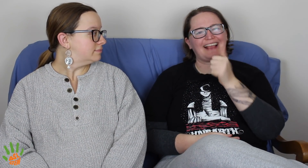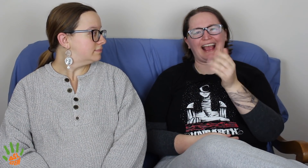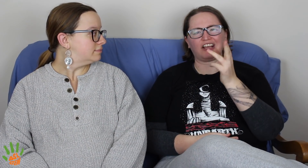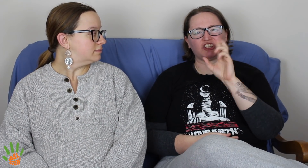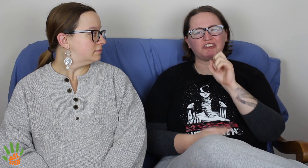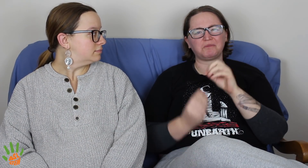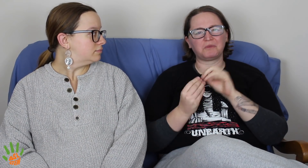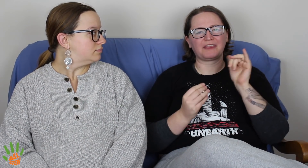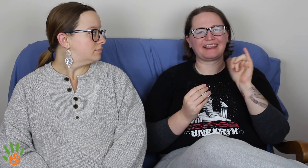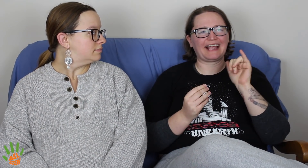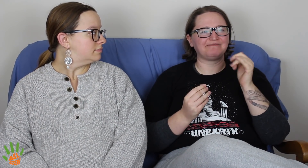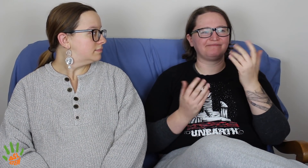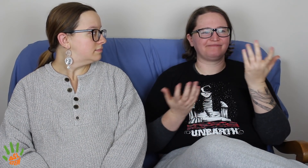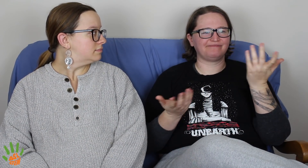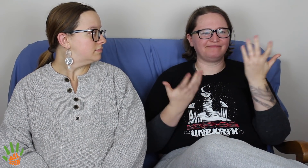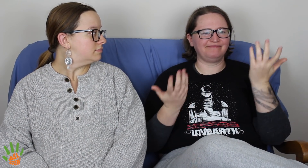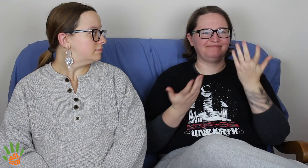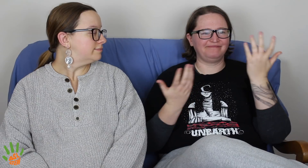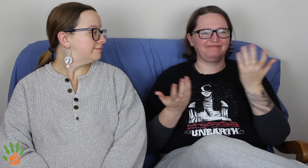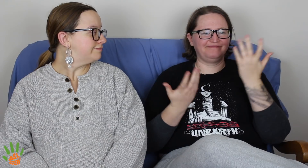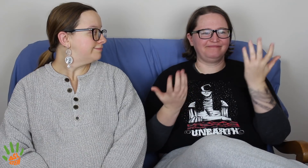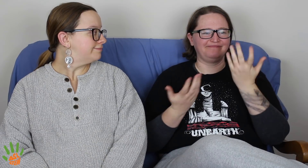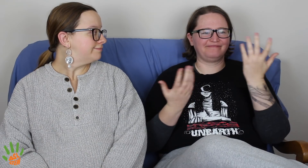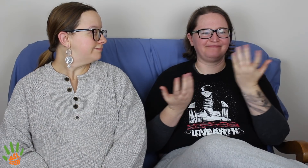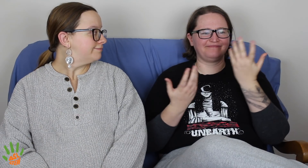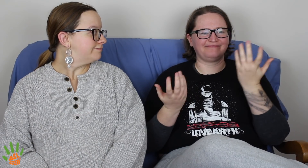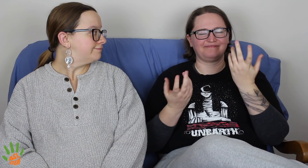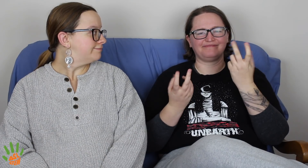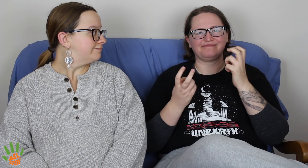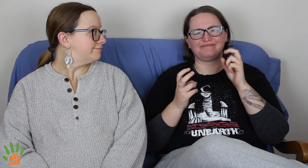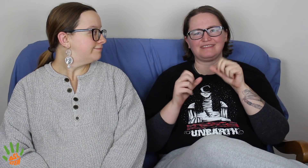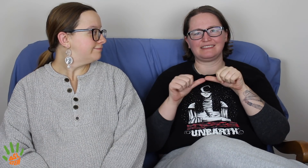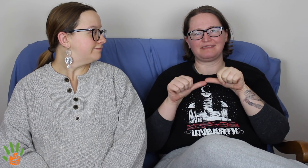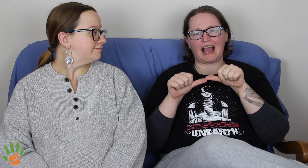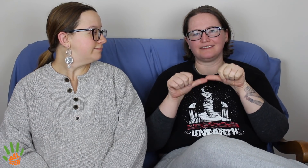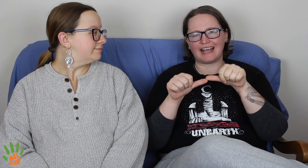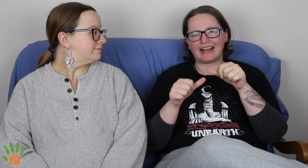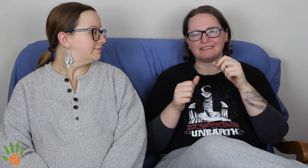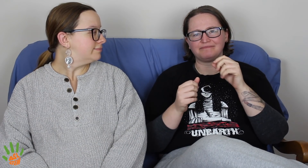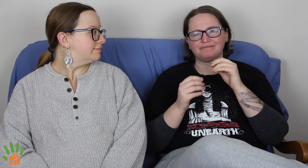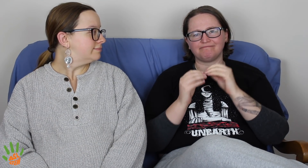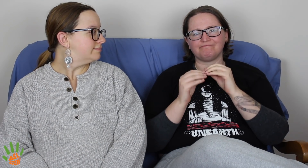Now hearing aids on the other hand are not a cure. They're seen as.... a....